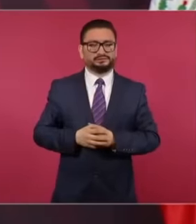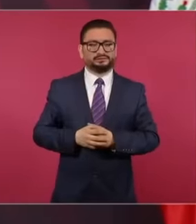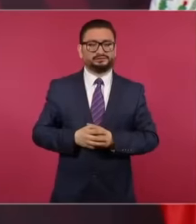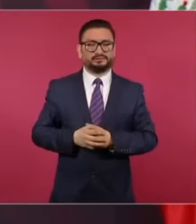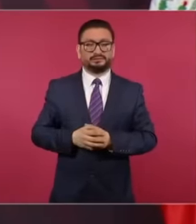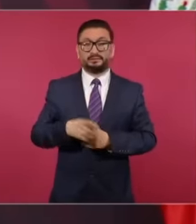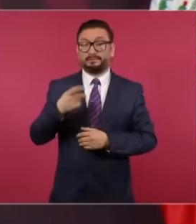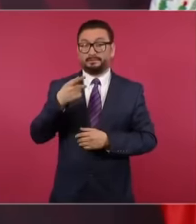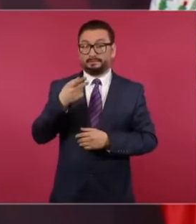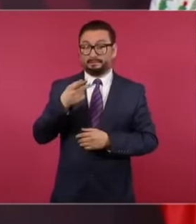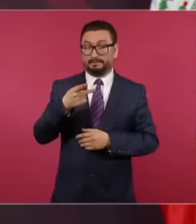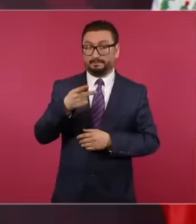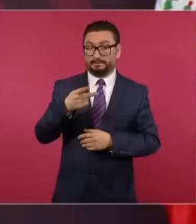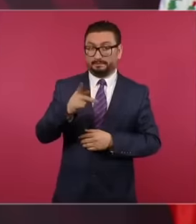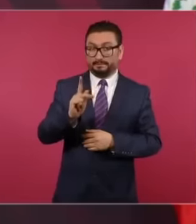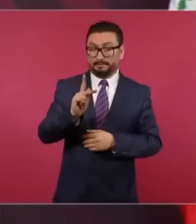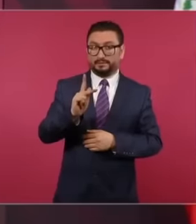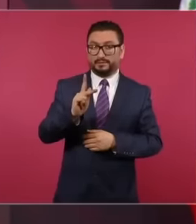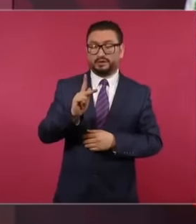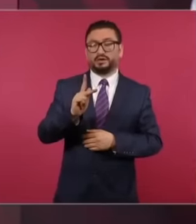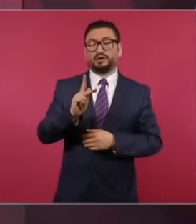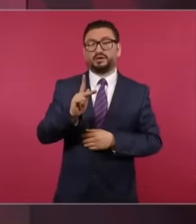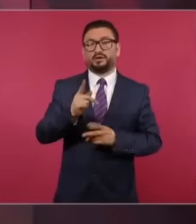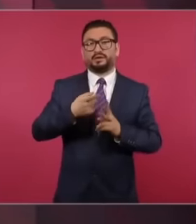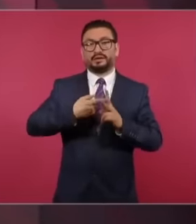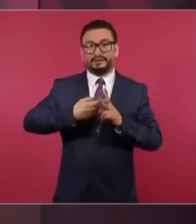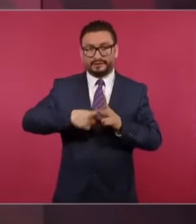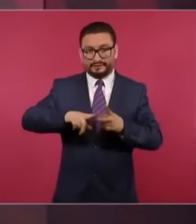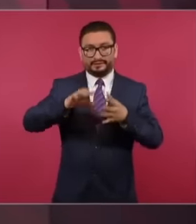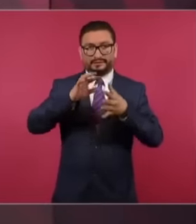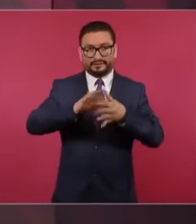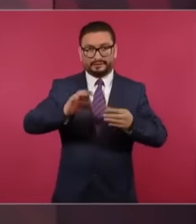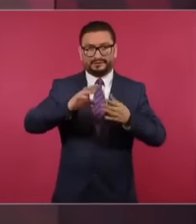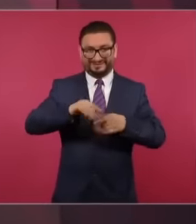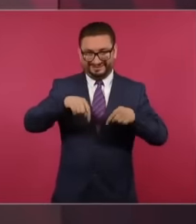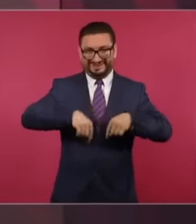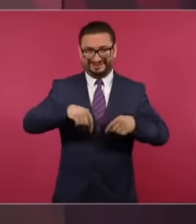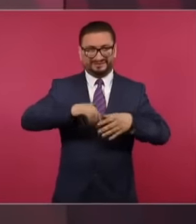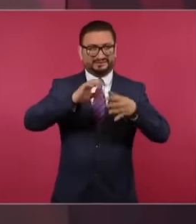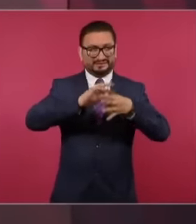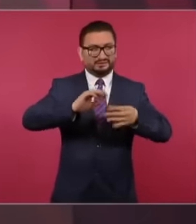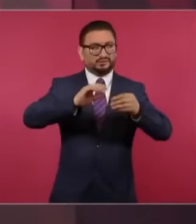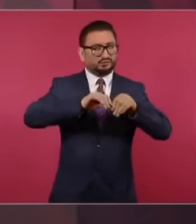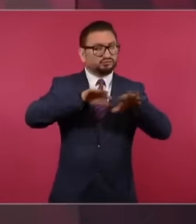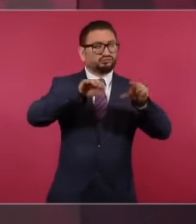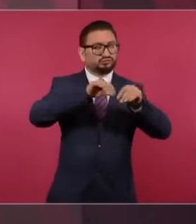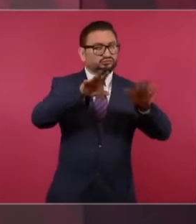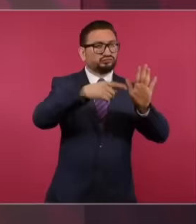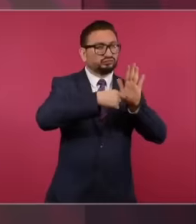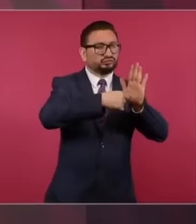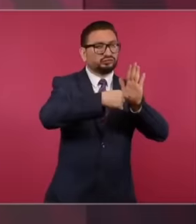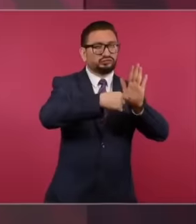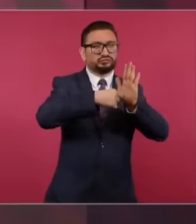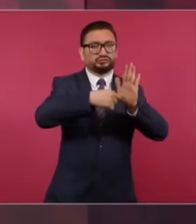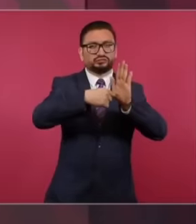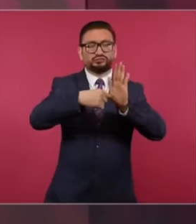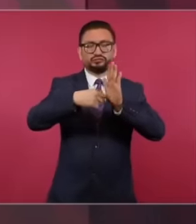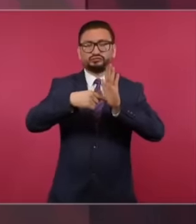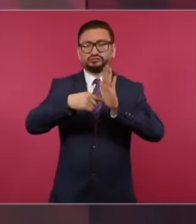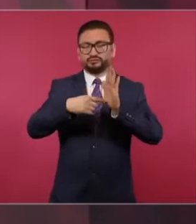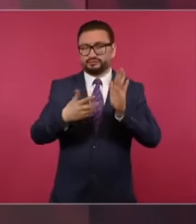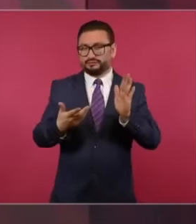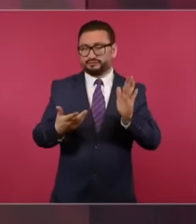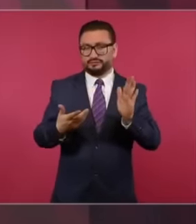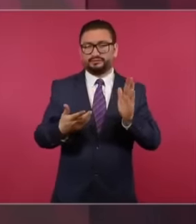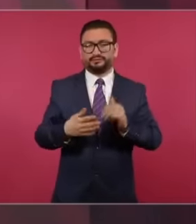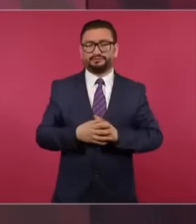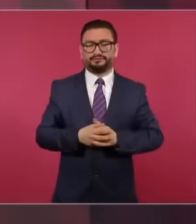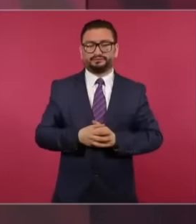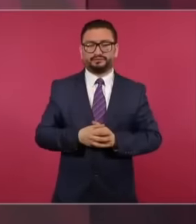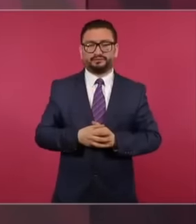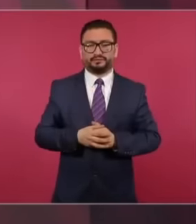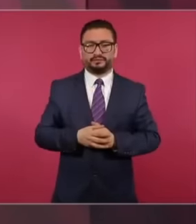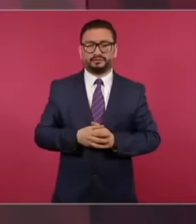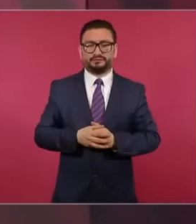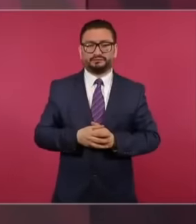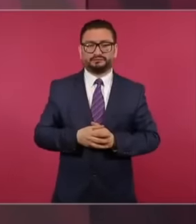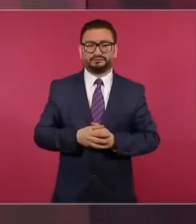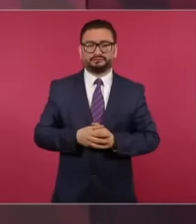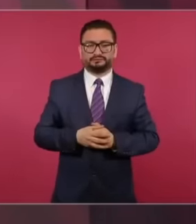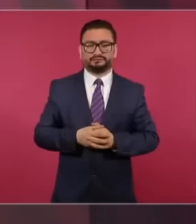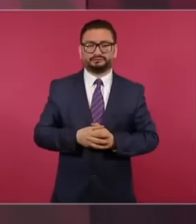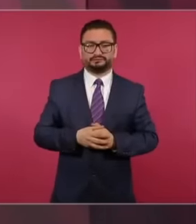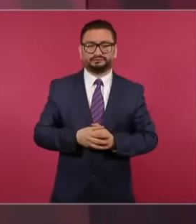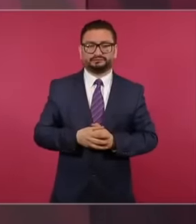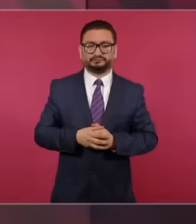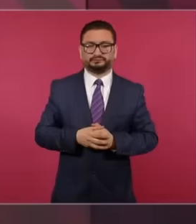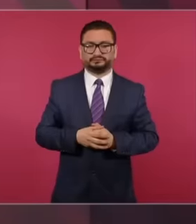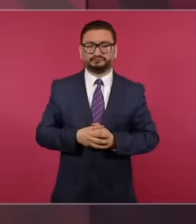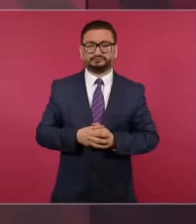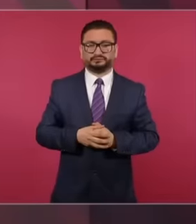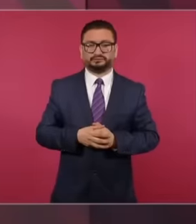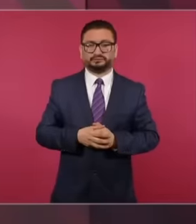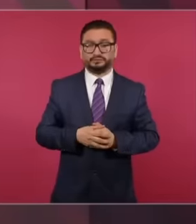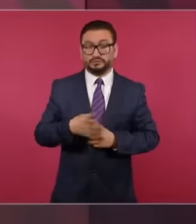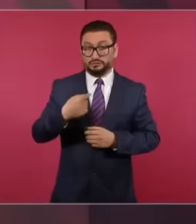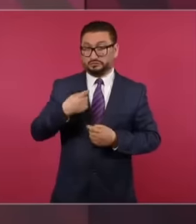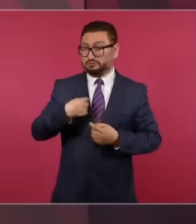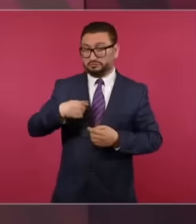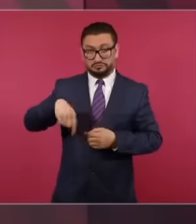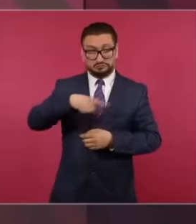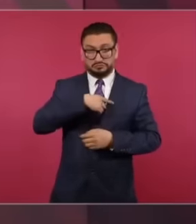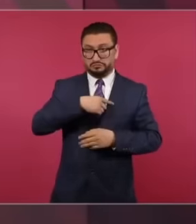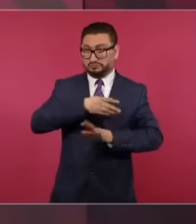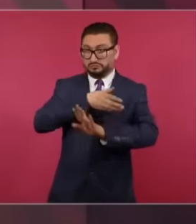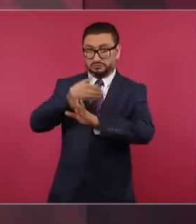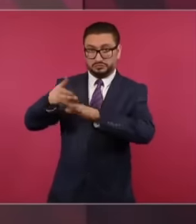but When he starts to make himself known here and it's not, uh, any slander, it's not a false